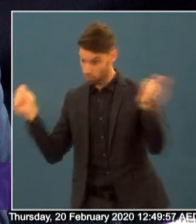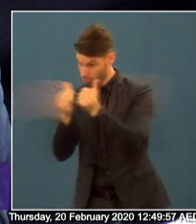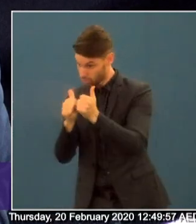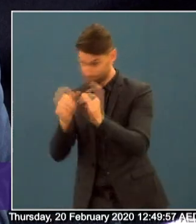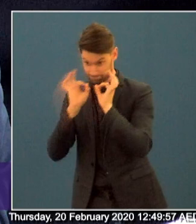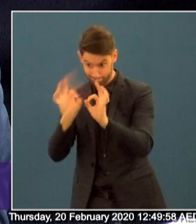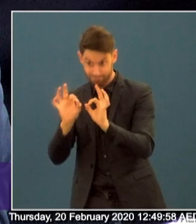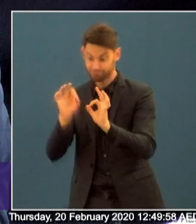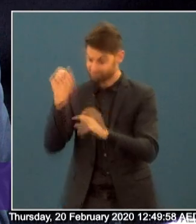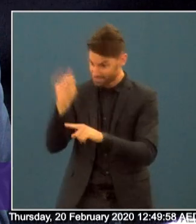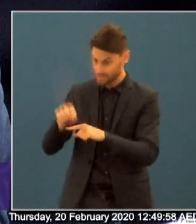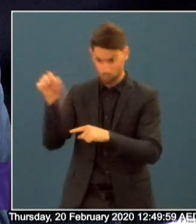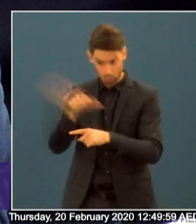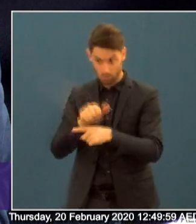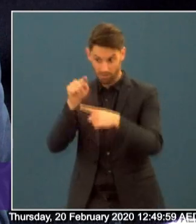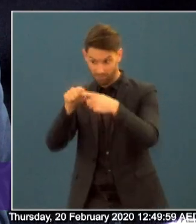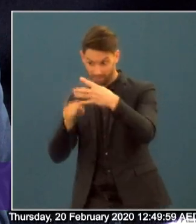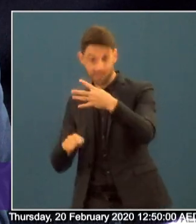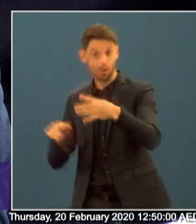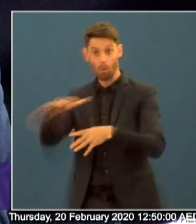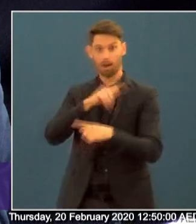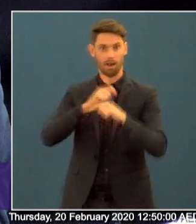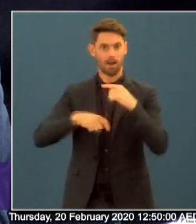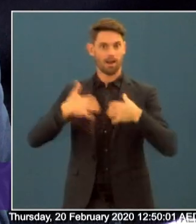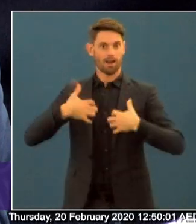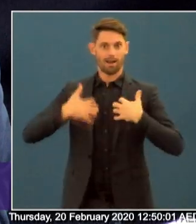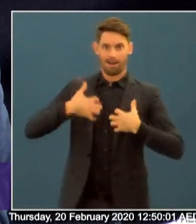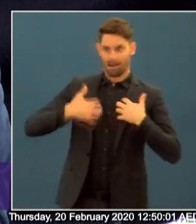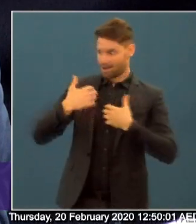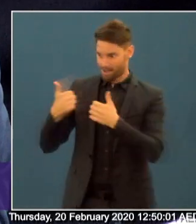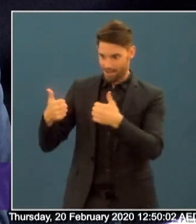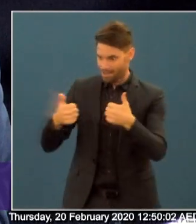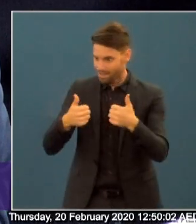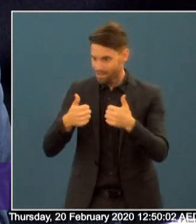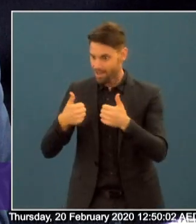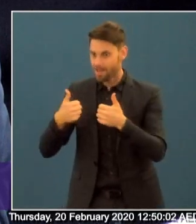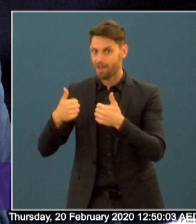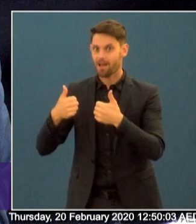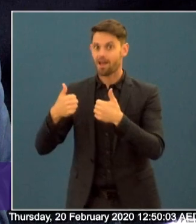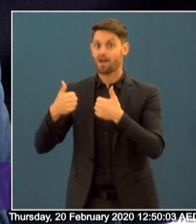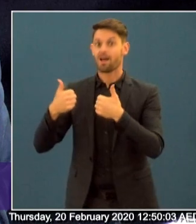there's a lot of excitement and a lot of good will. And I think, by and large,